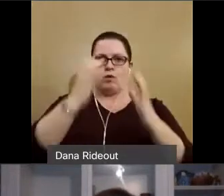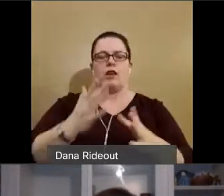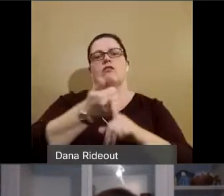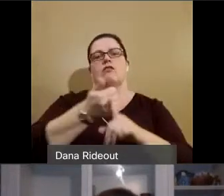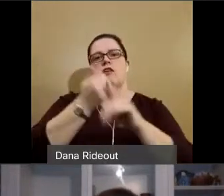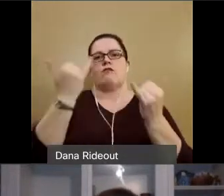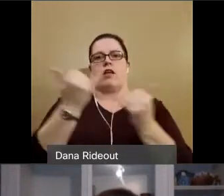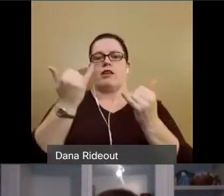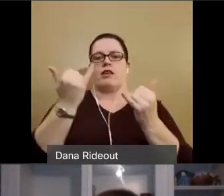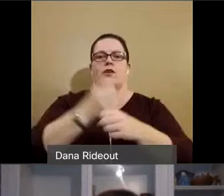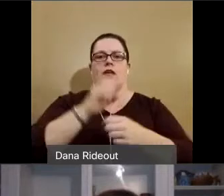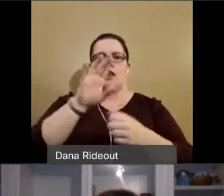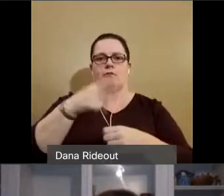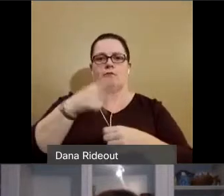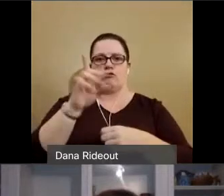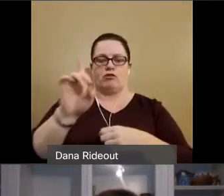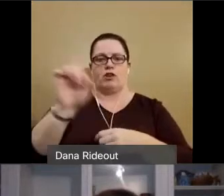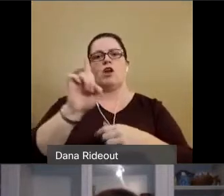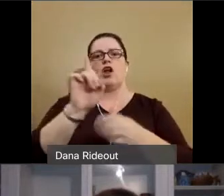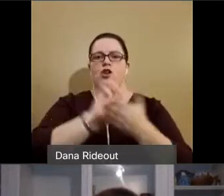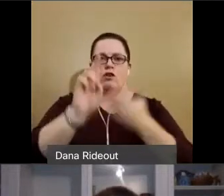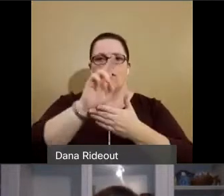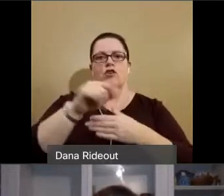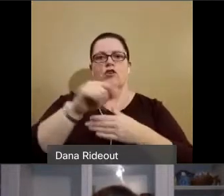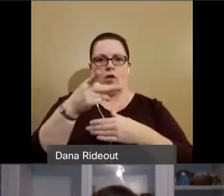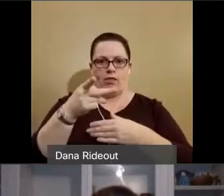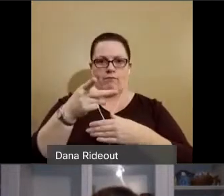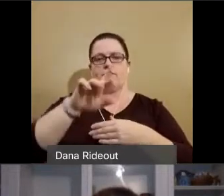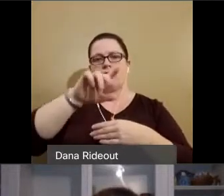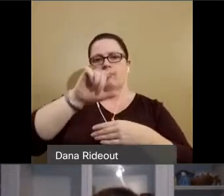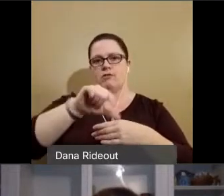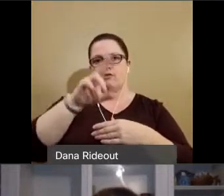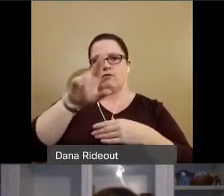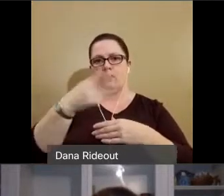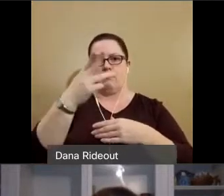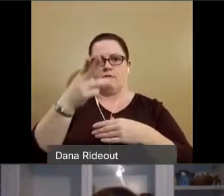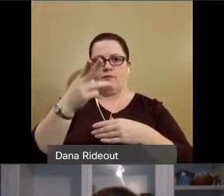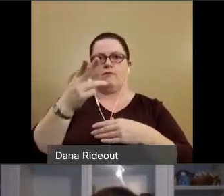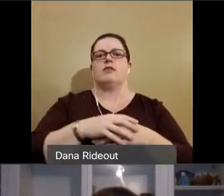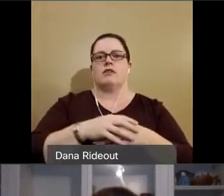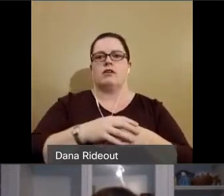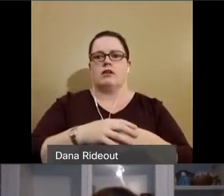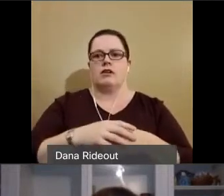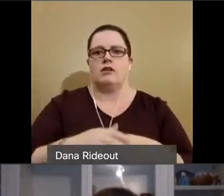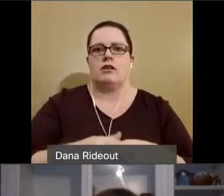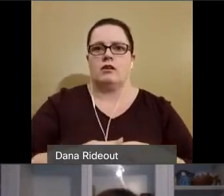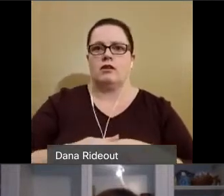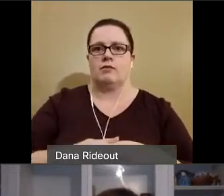For research is focused on the way as place, power and policy influence, rule, innovation and capacity development.